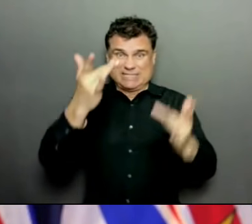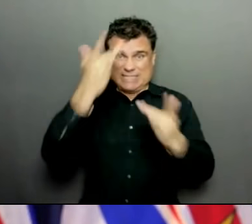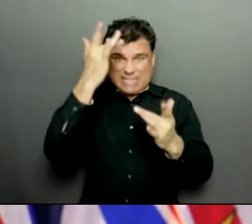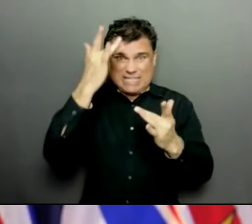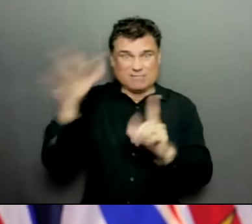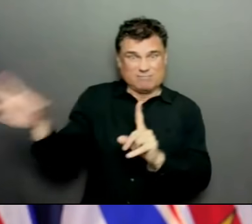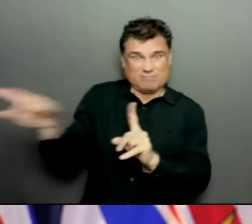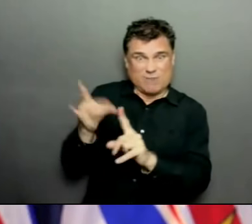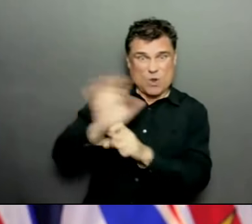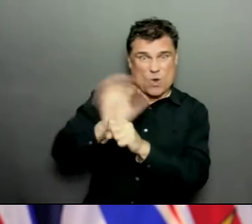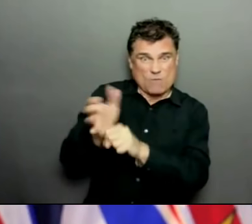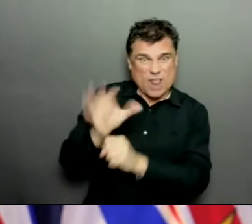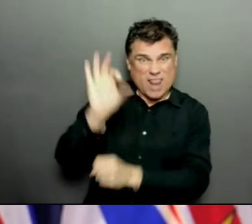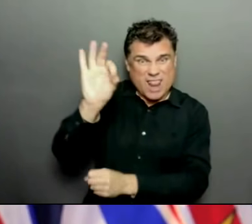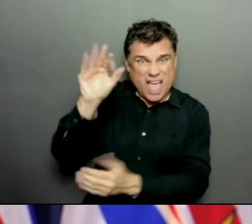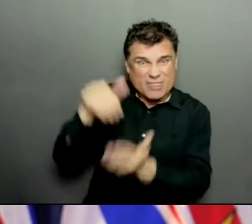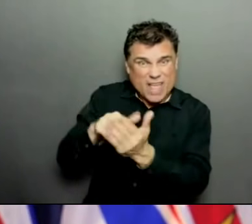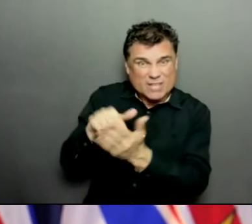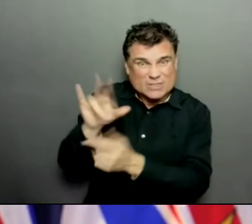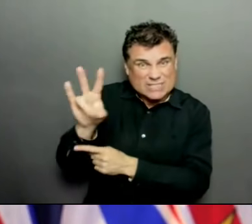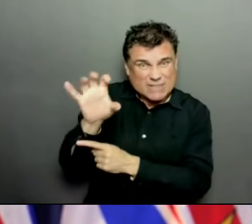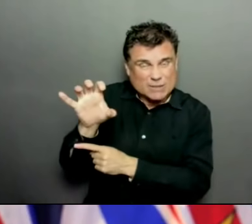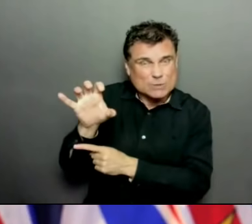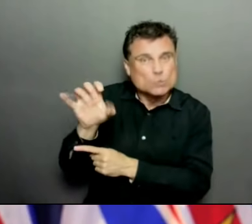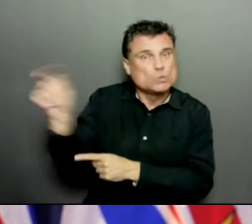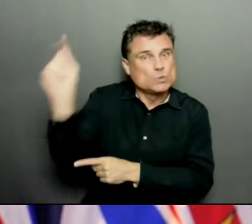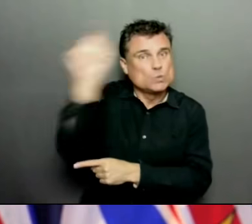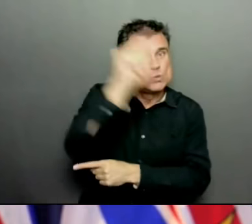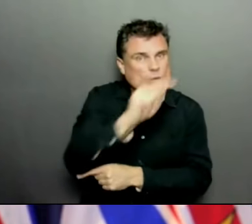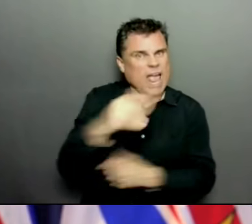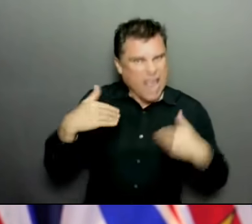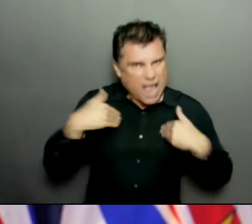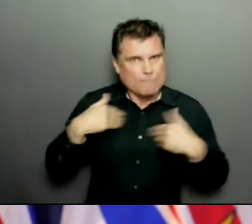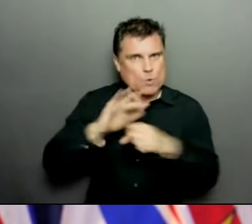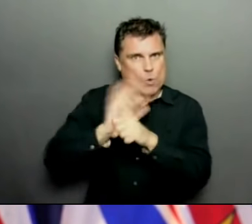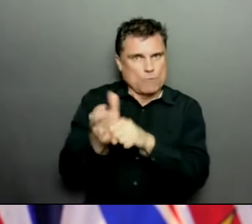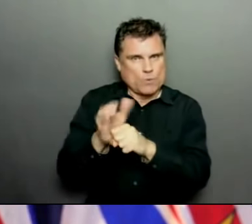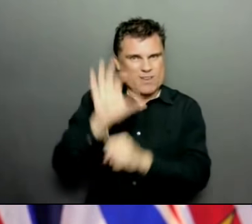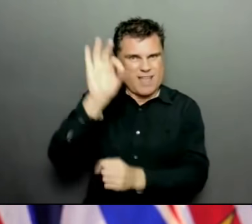to our overall capacity, we are at about 88.8%